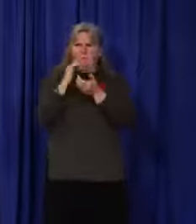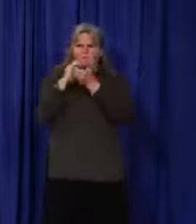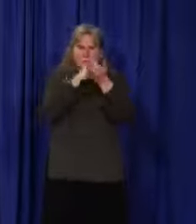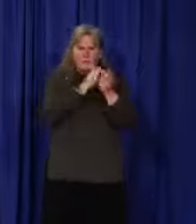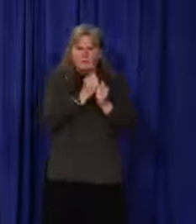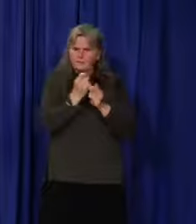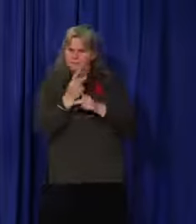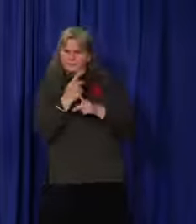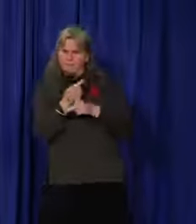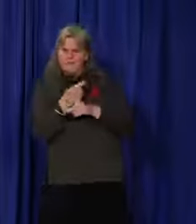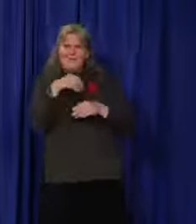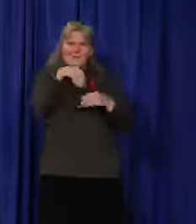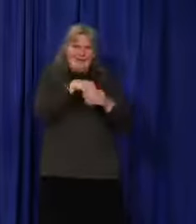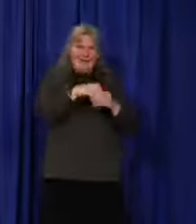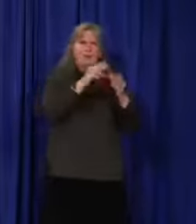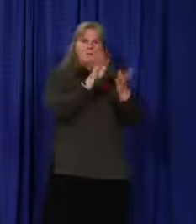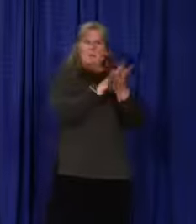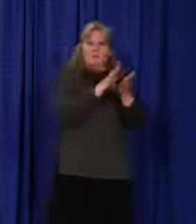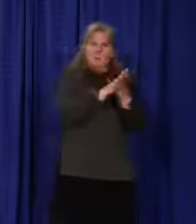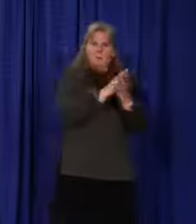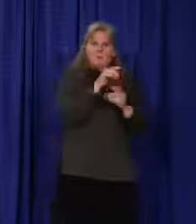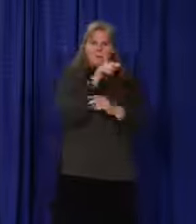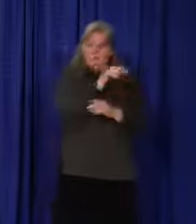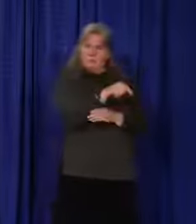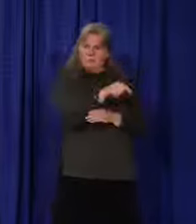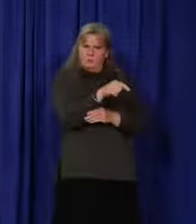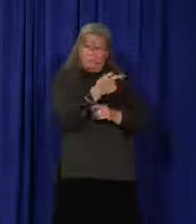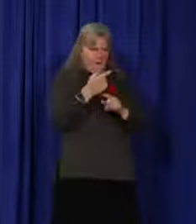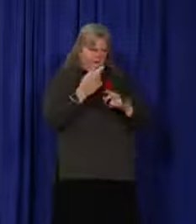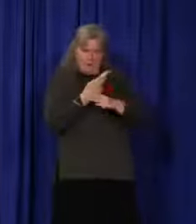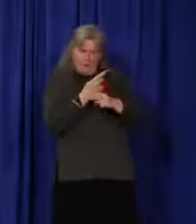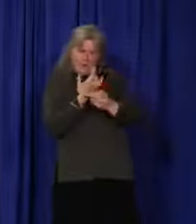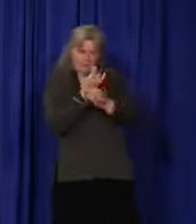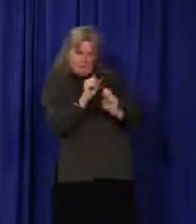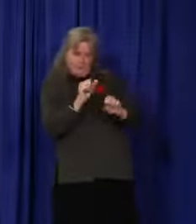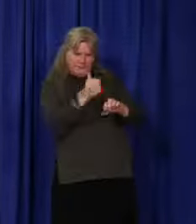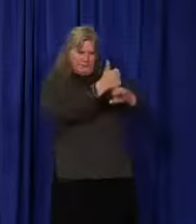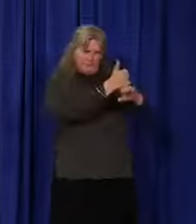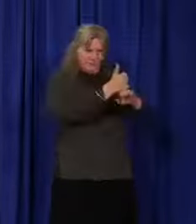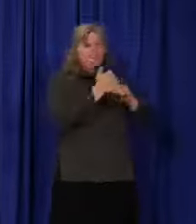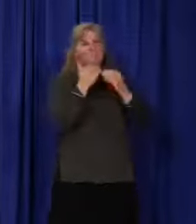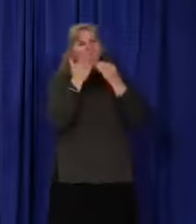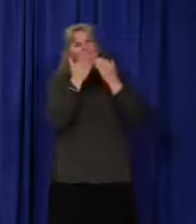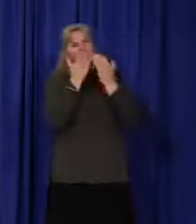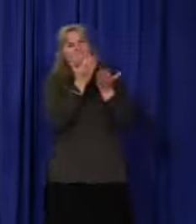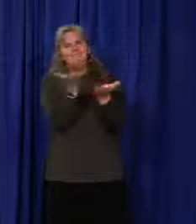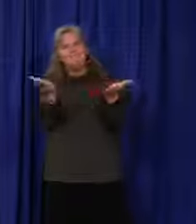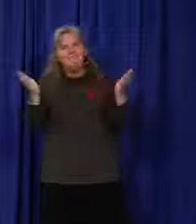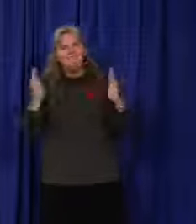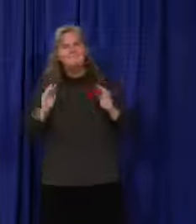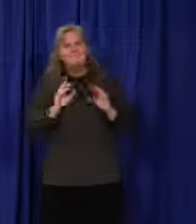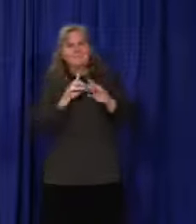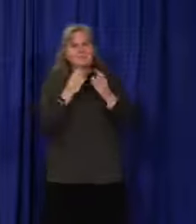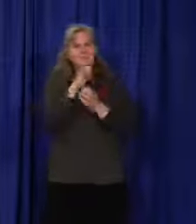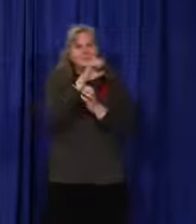Again these numbers have been available. You know, the 40 million is broken down into a number of different initiatives. And the department of health and